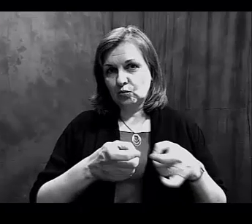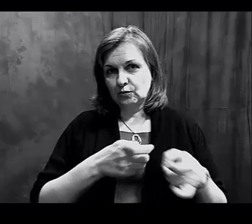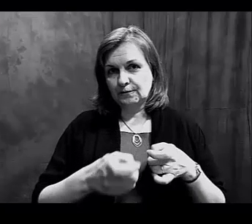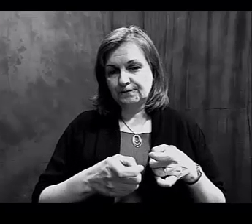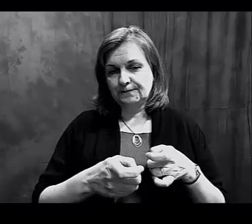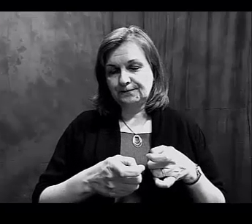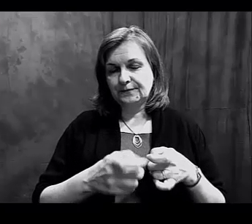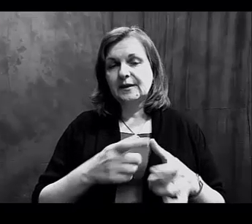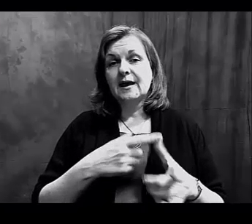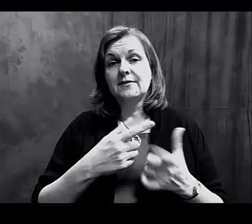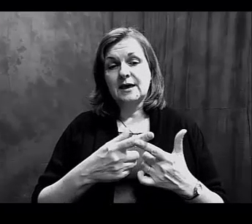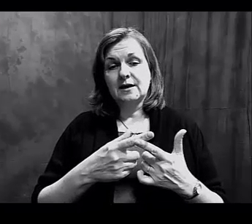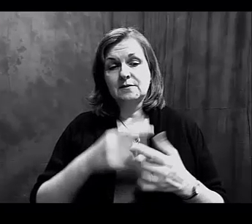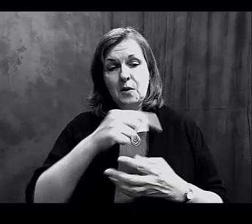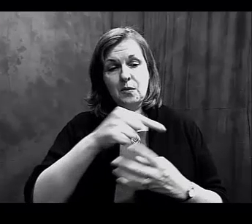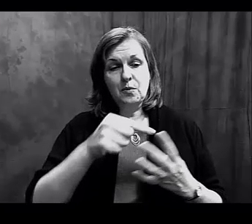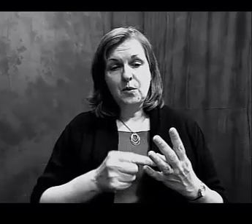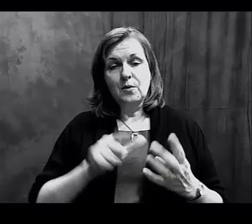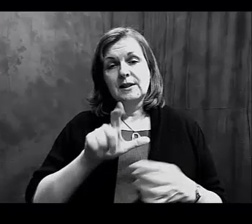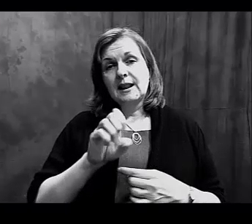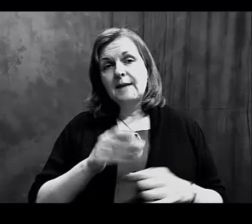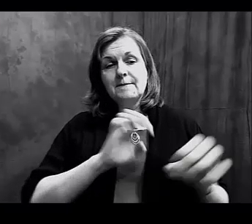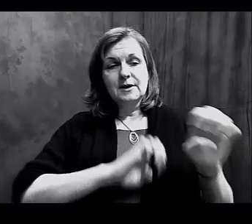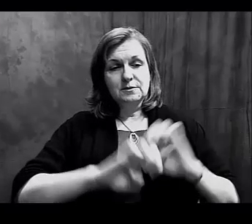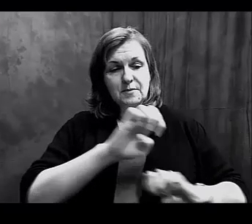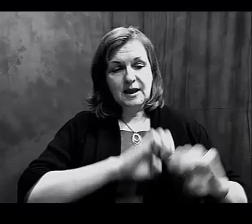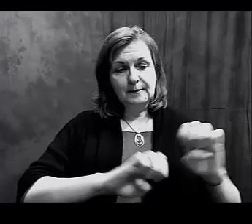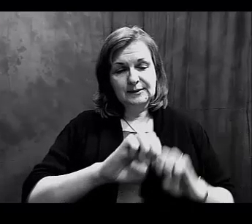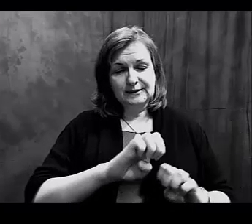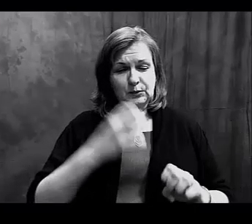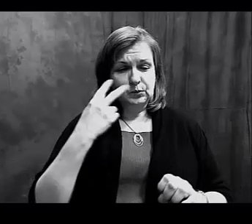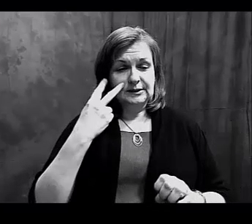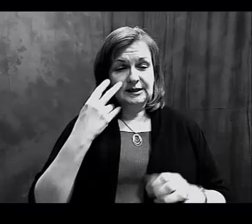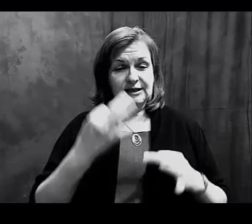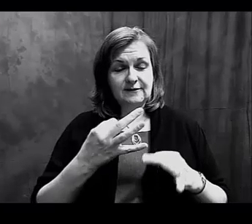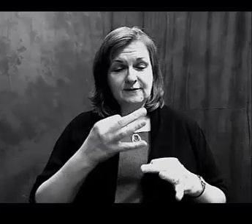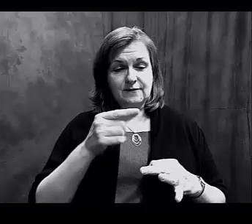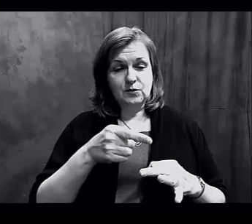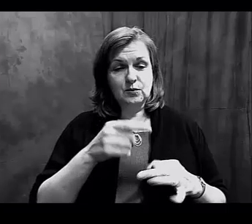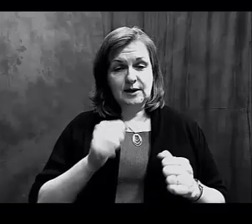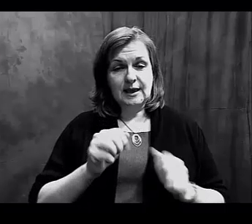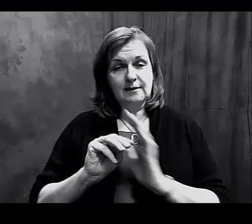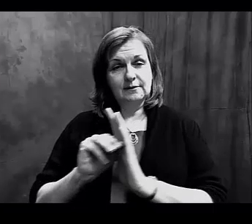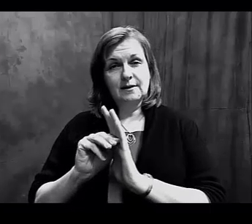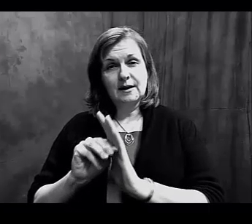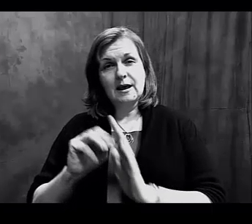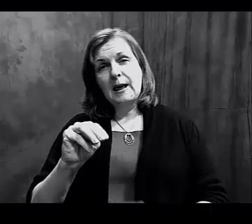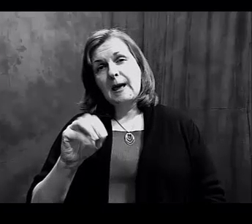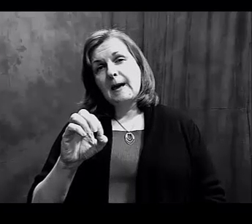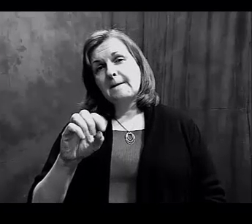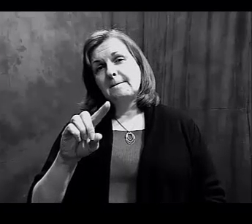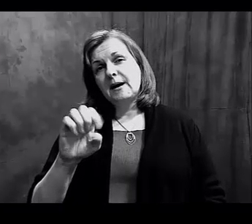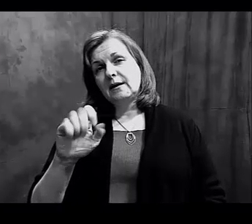and then really taking those lab experiments and seeing whether or not you can model